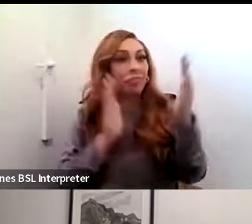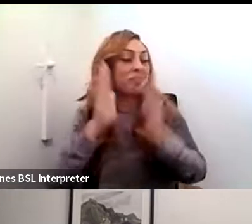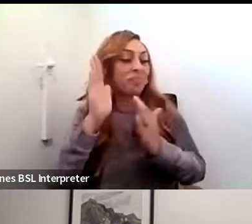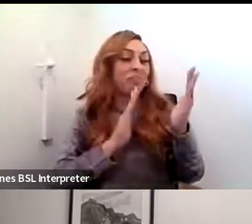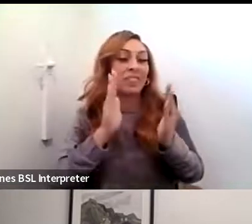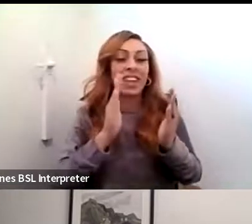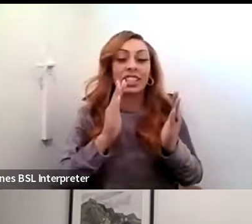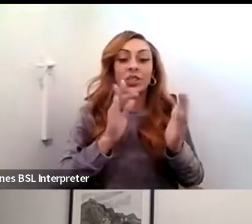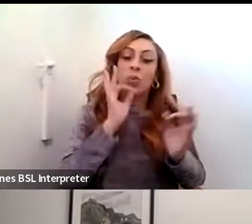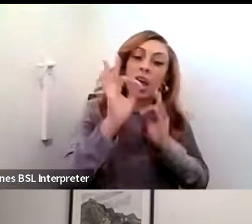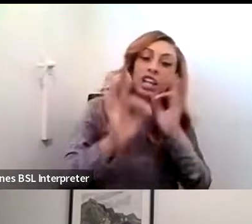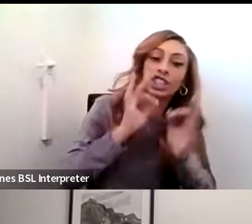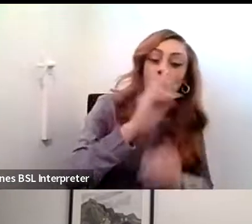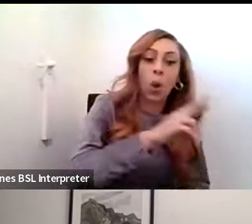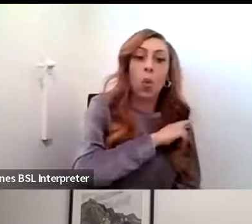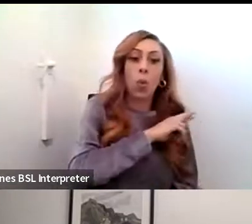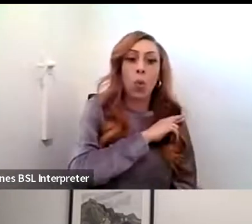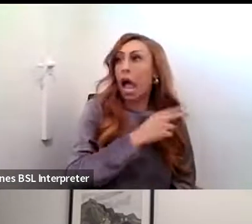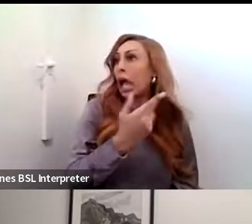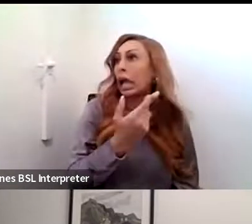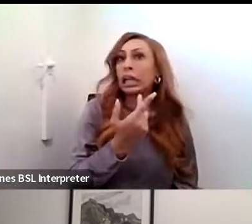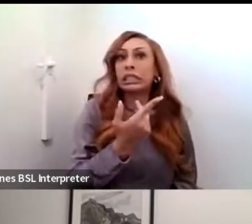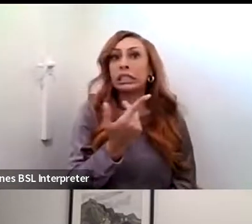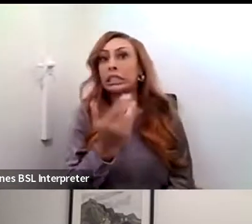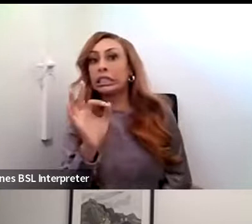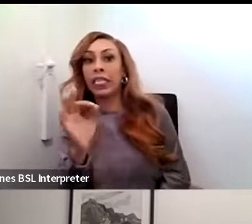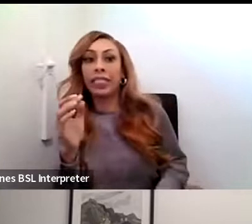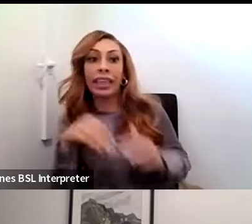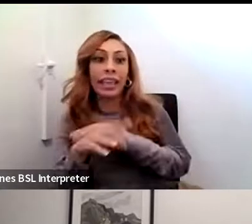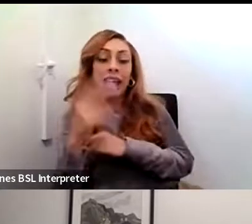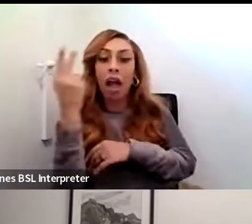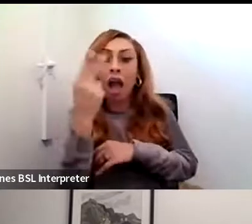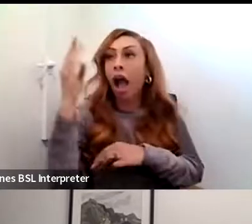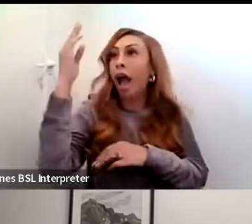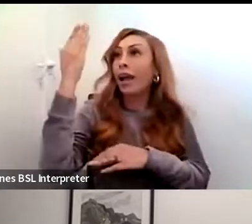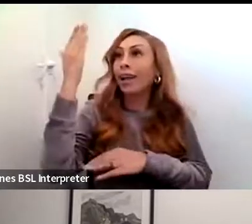about why his work was so little available in art galleries and he said, well, you know, it's a mountain